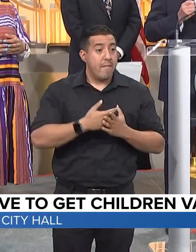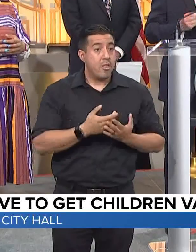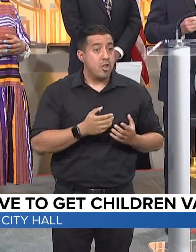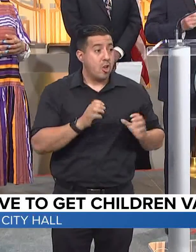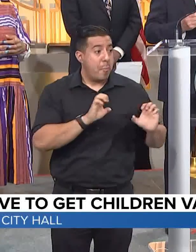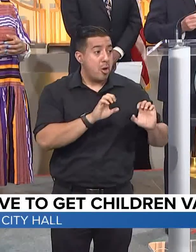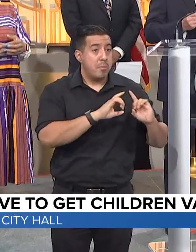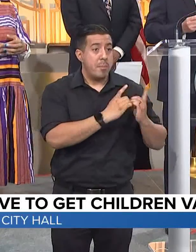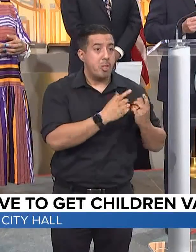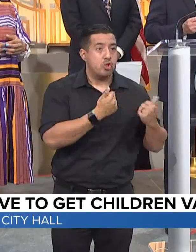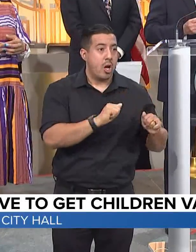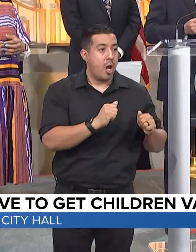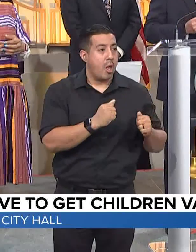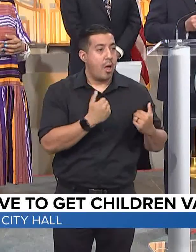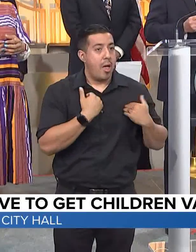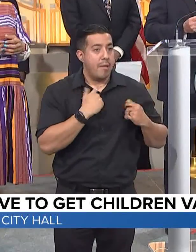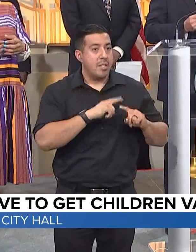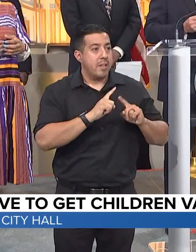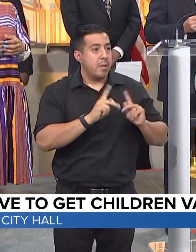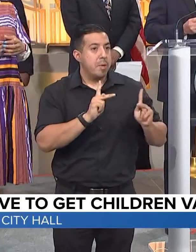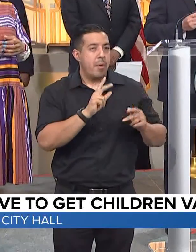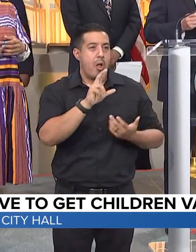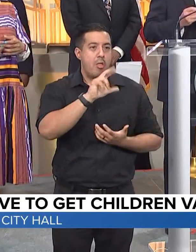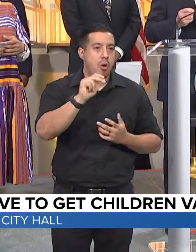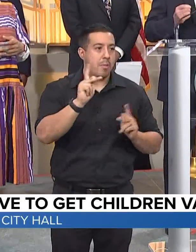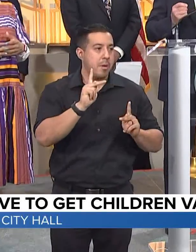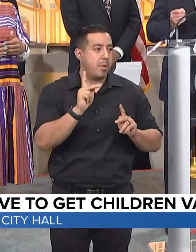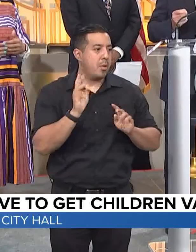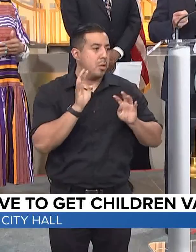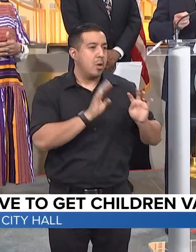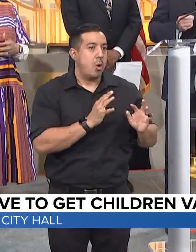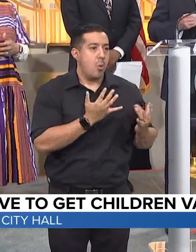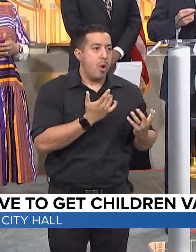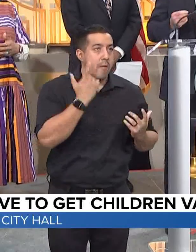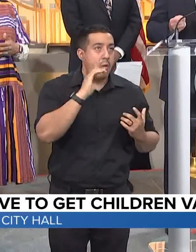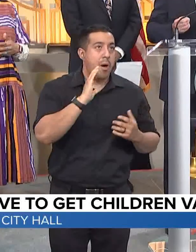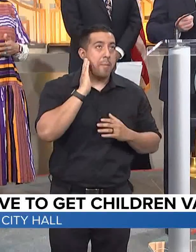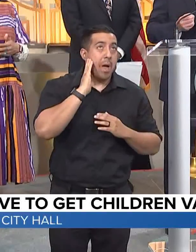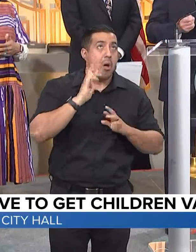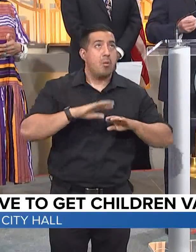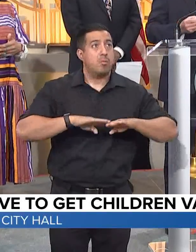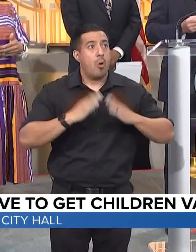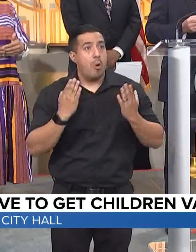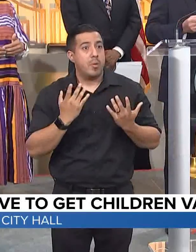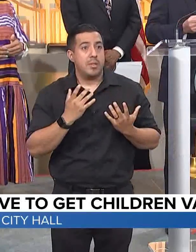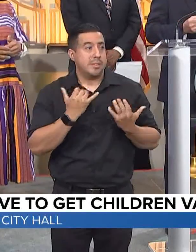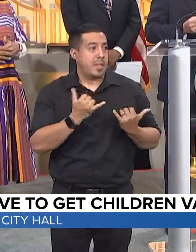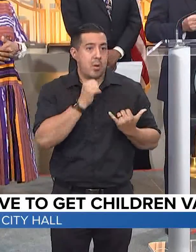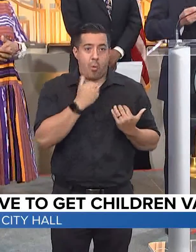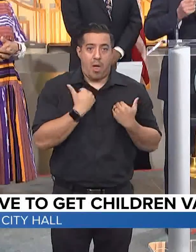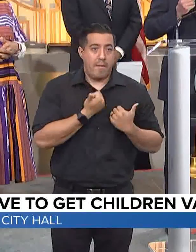as many as 30 admissions in some hospitals waiting for beds upstairs that simply don't exist right now.